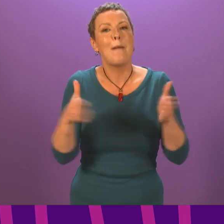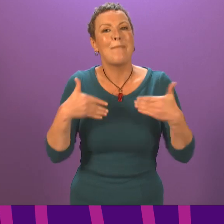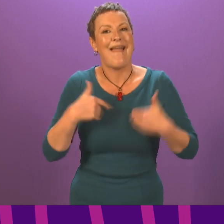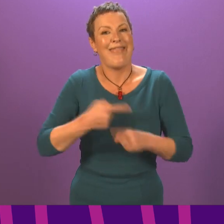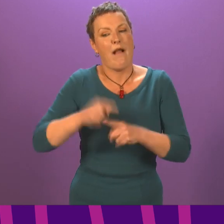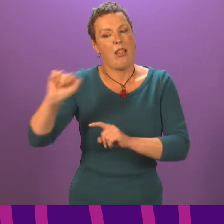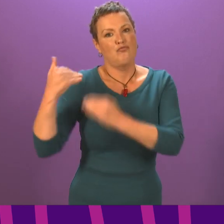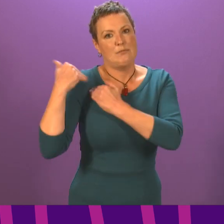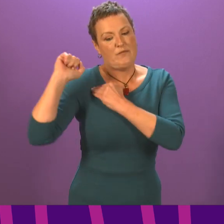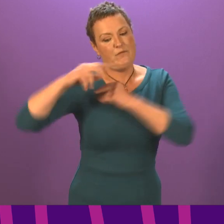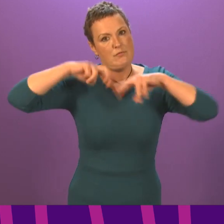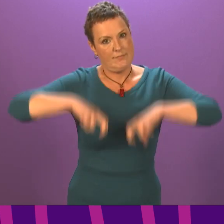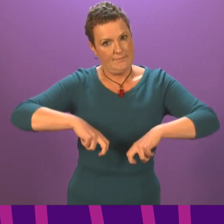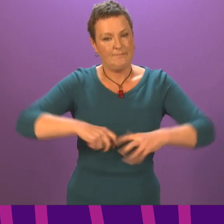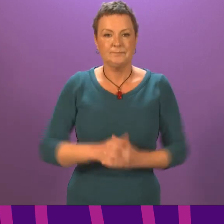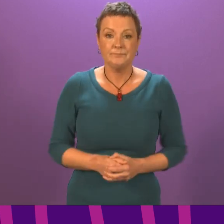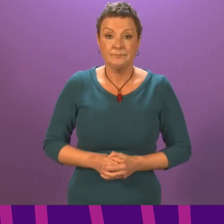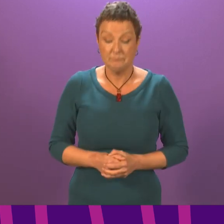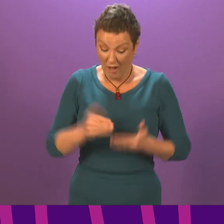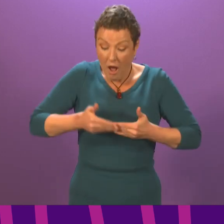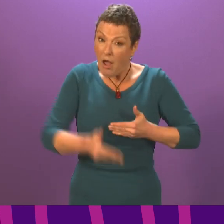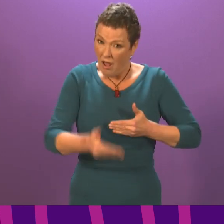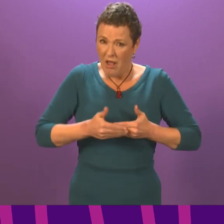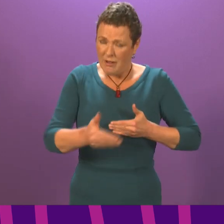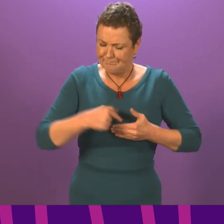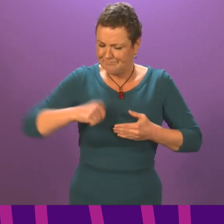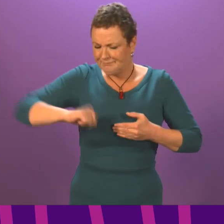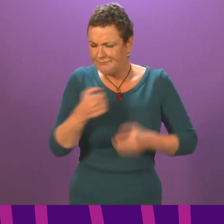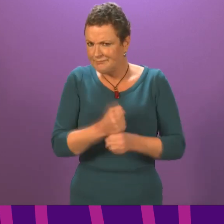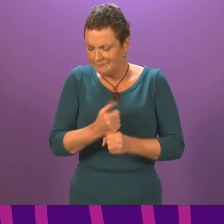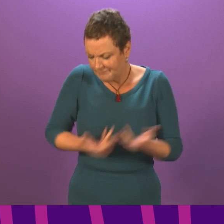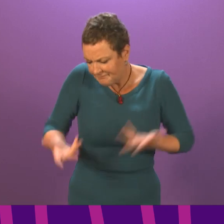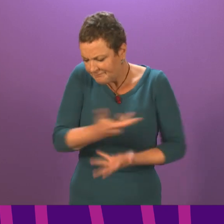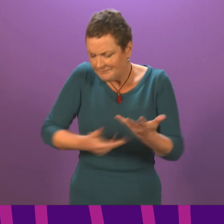In the meantime, we are considering whether any additional precautions are necessary in